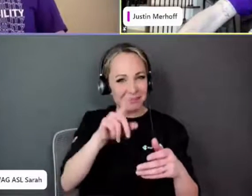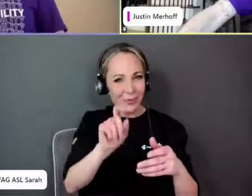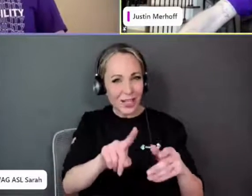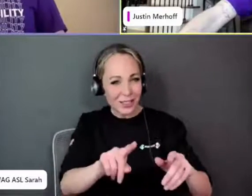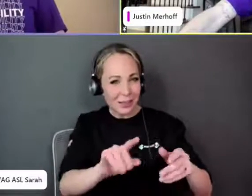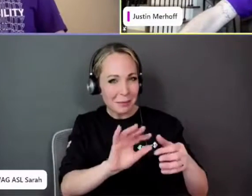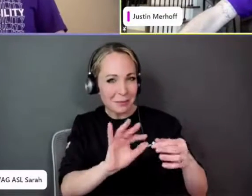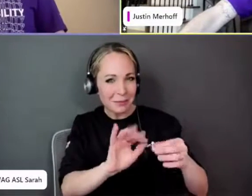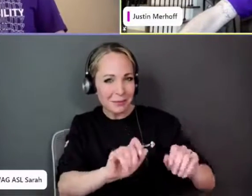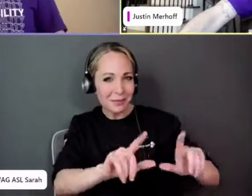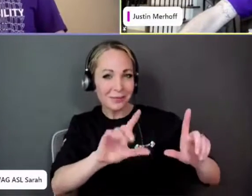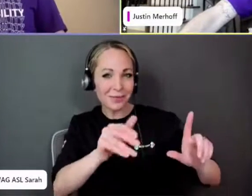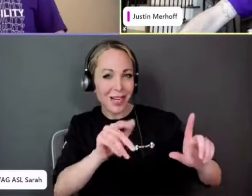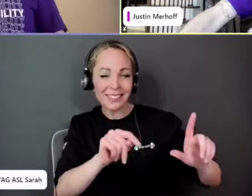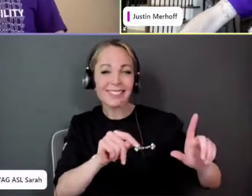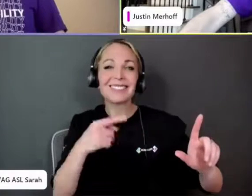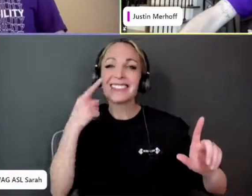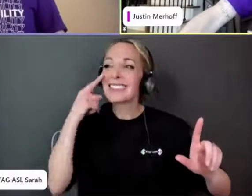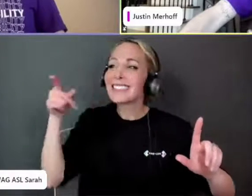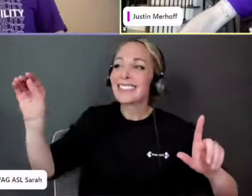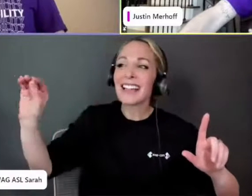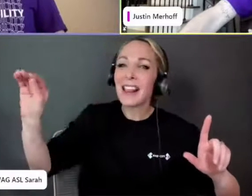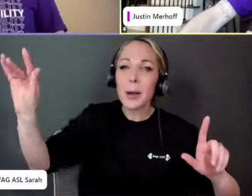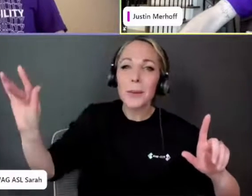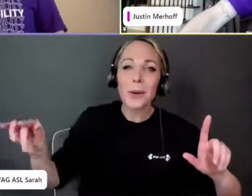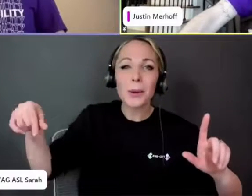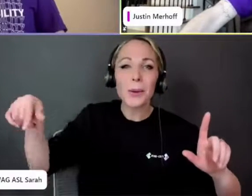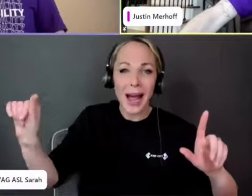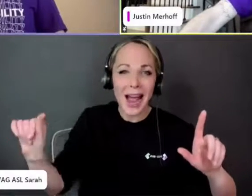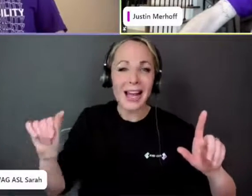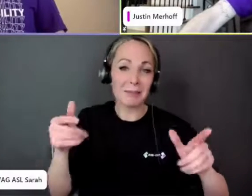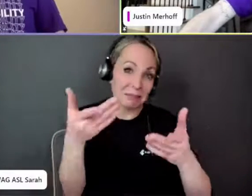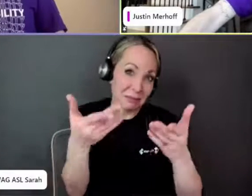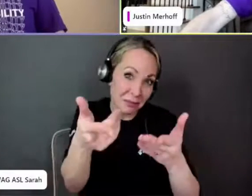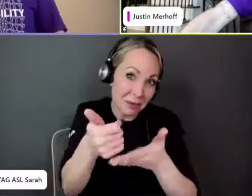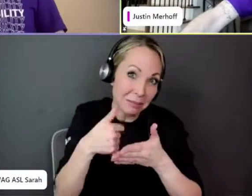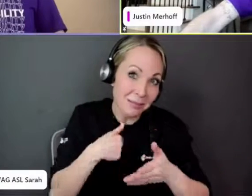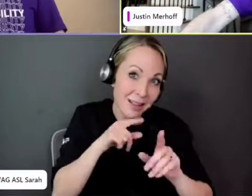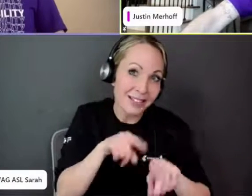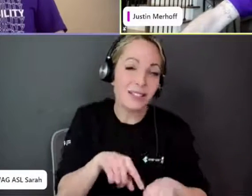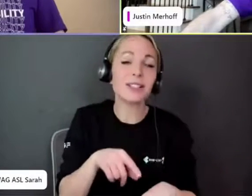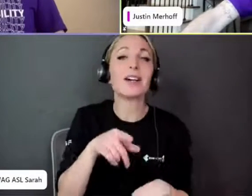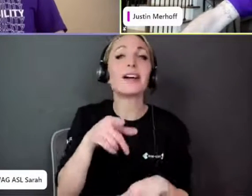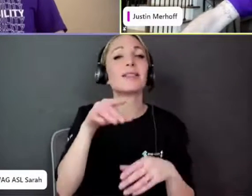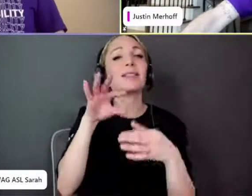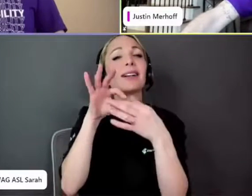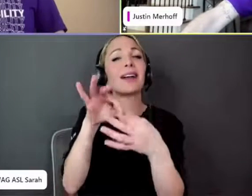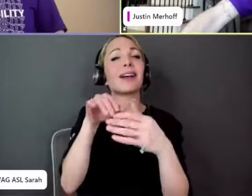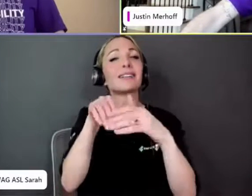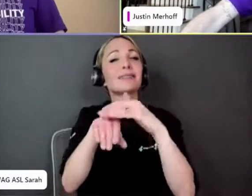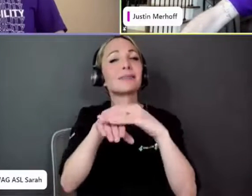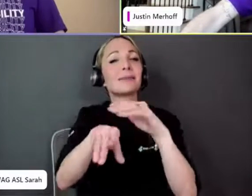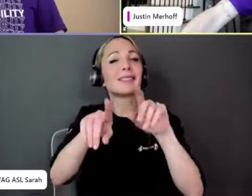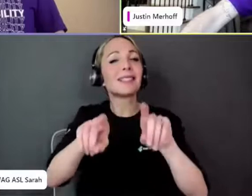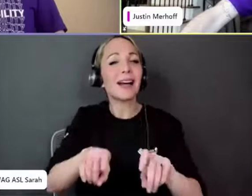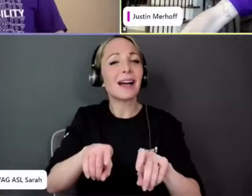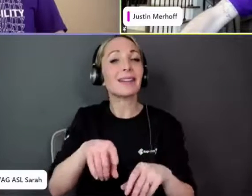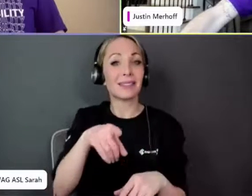and you can help me with this too, I believe I can answer this. "When it comes to accessibility testing, are there plans to create programs at the university level